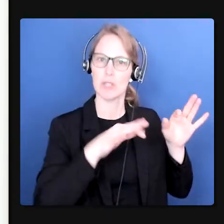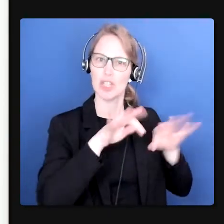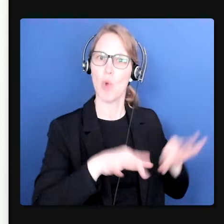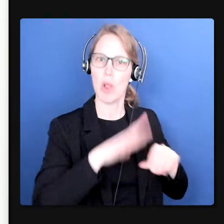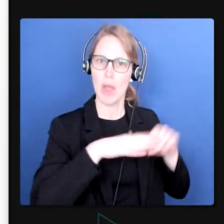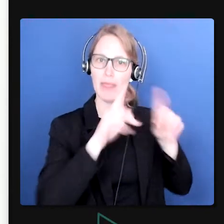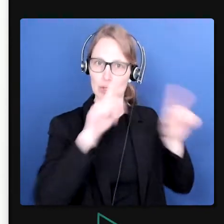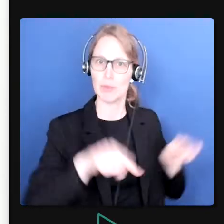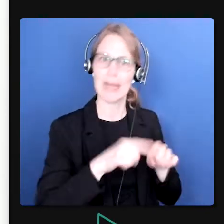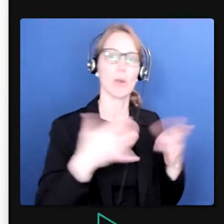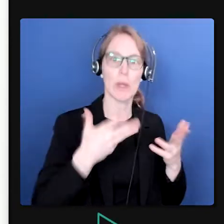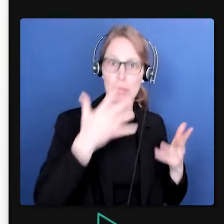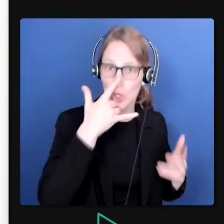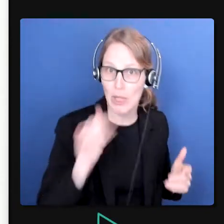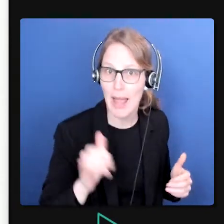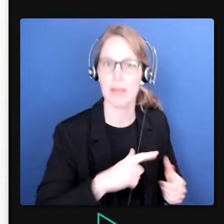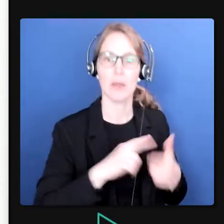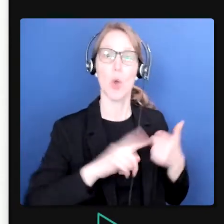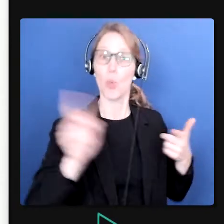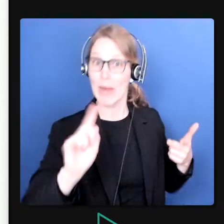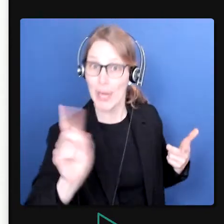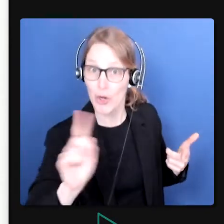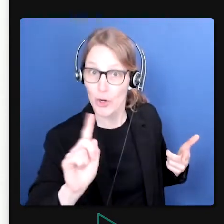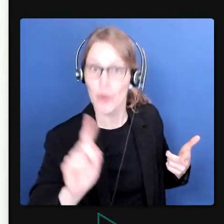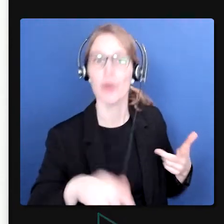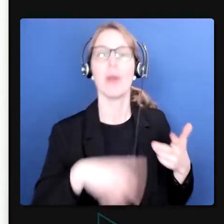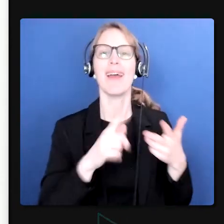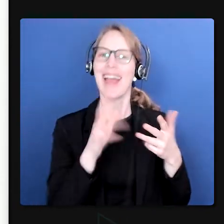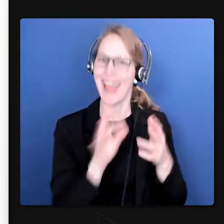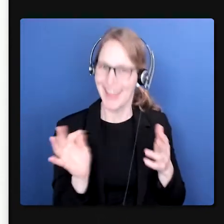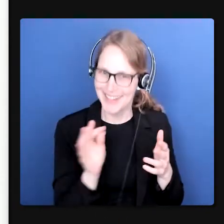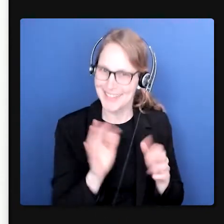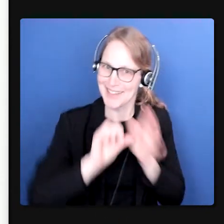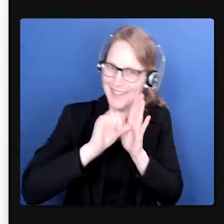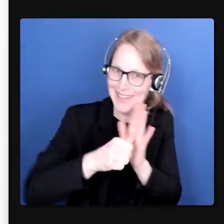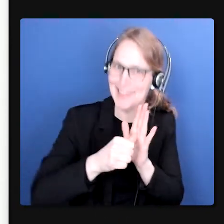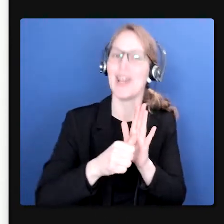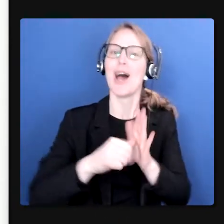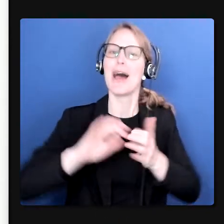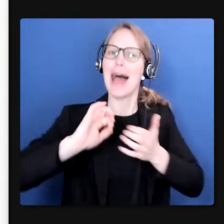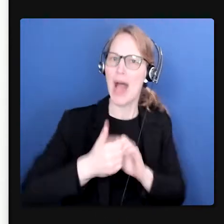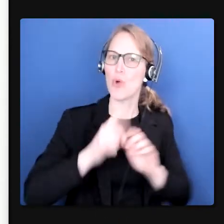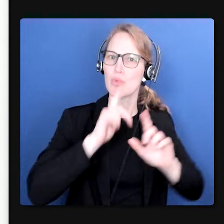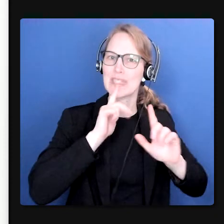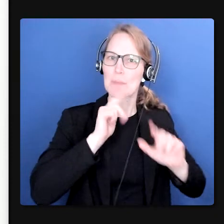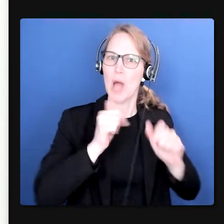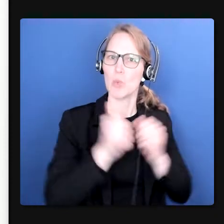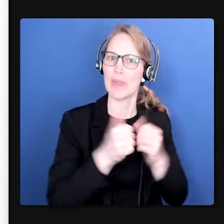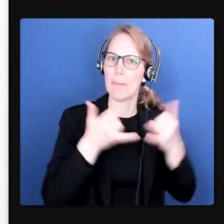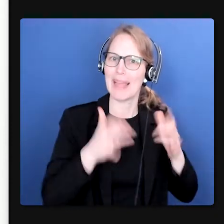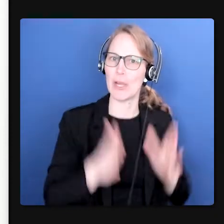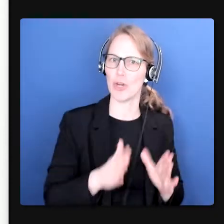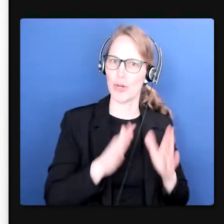what they should look like, where they should be located and importantly, how they should respond to player inputs